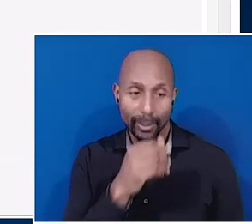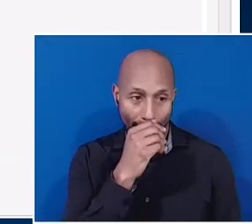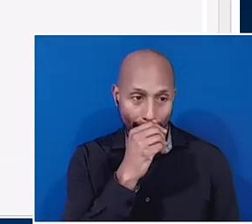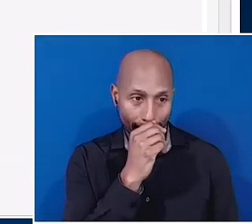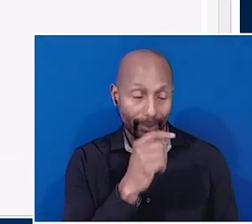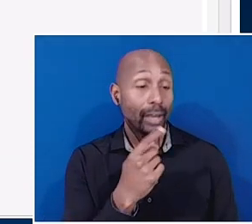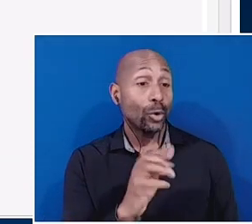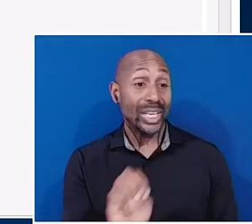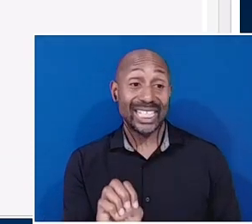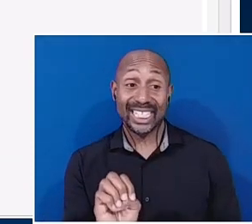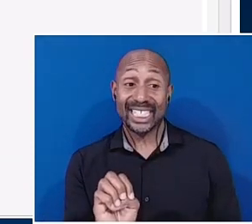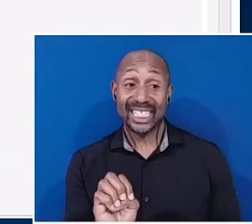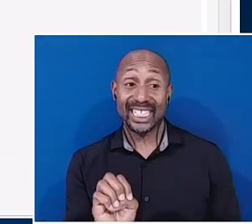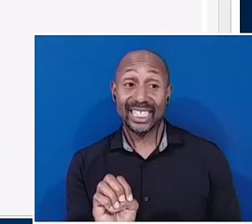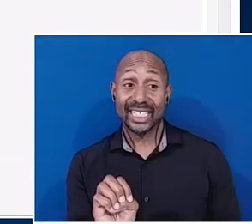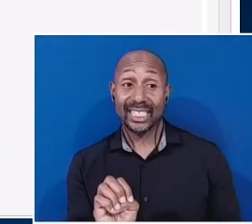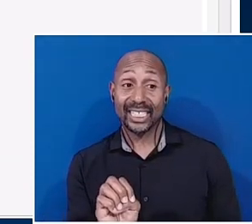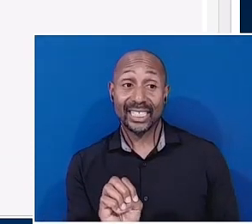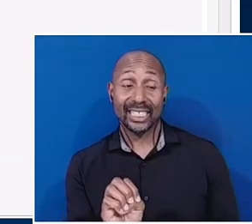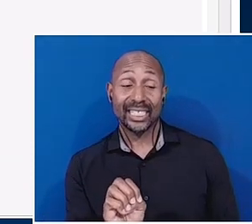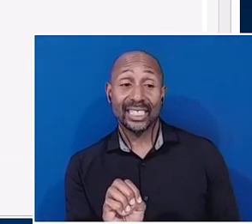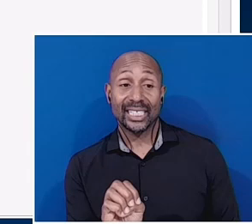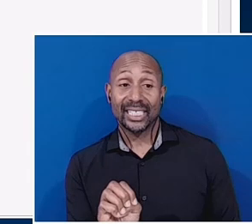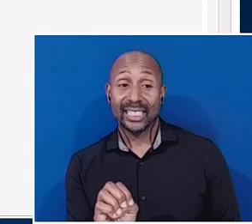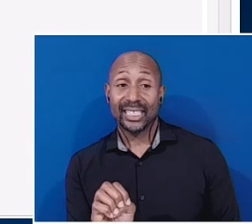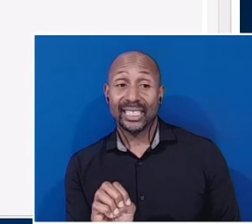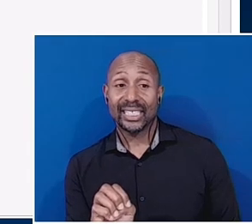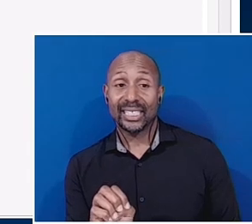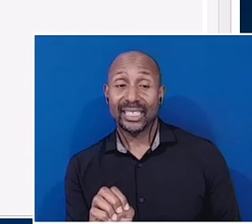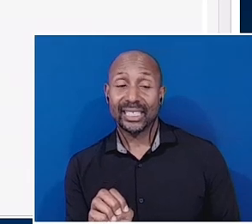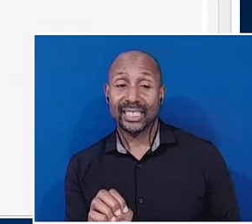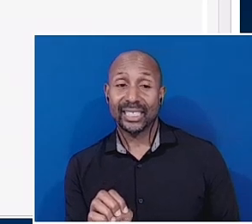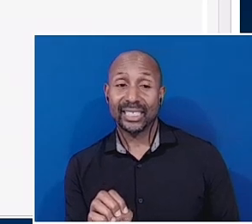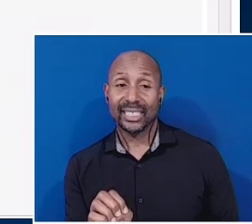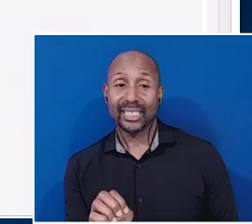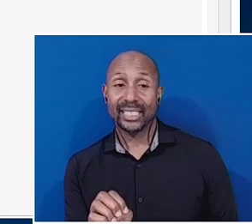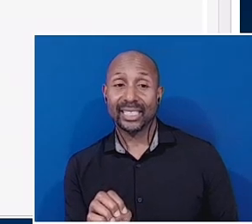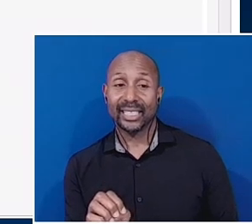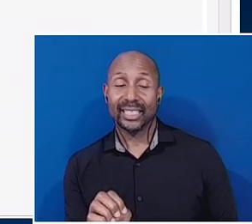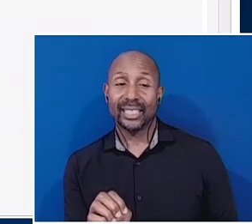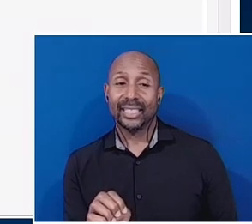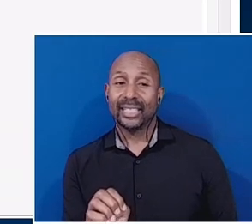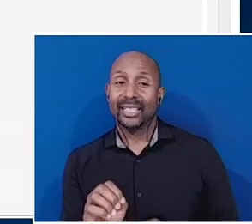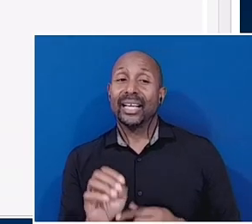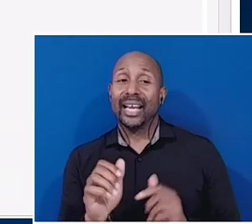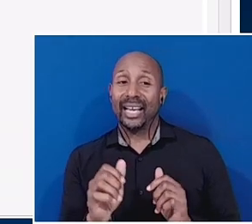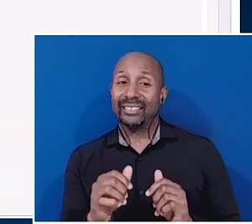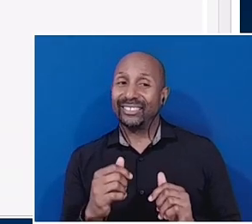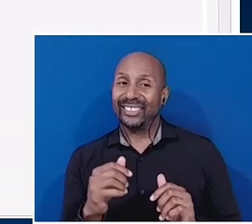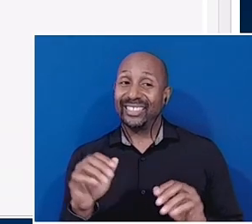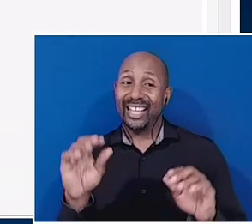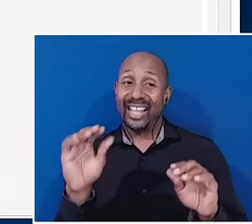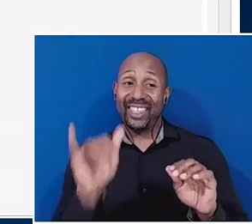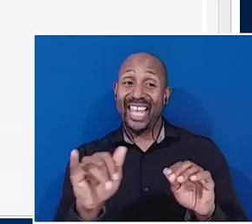through kind of how arranged everything is because I think everybody would want to kill me at that point. So we'll just talk about the topics and